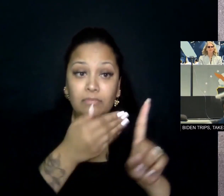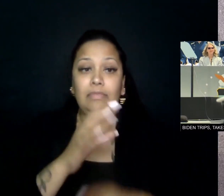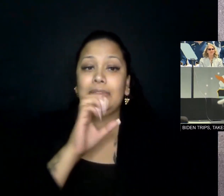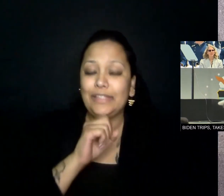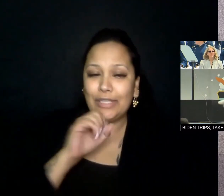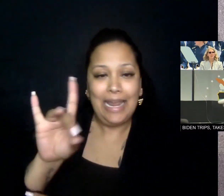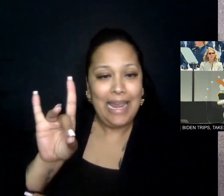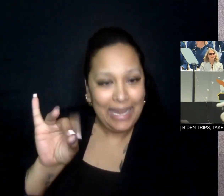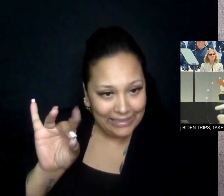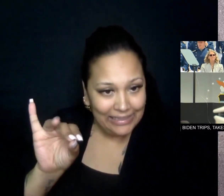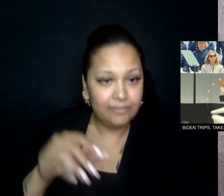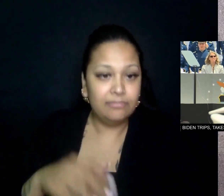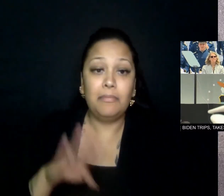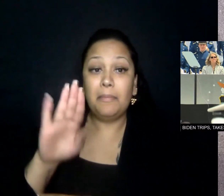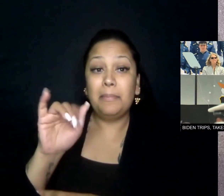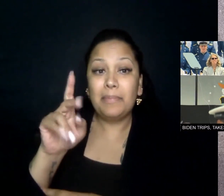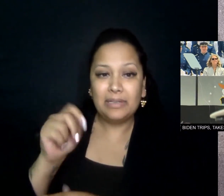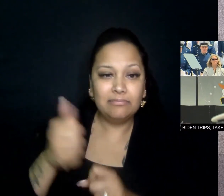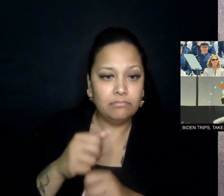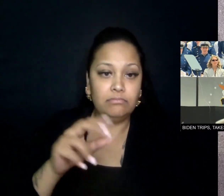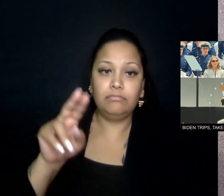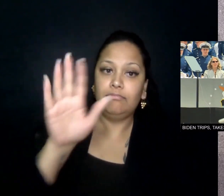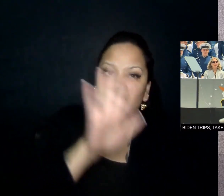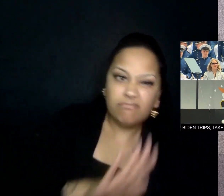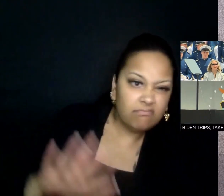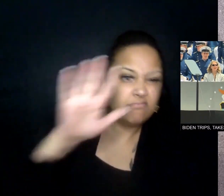at age 80. Biden is a nation's oldest president